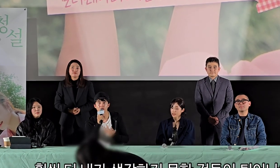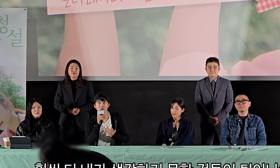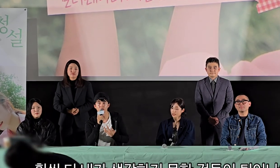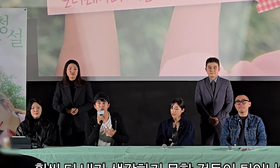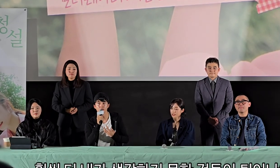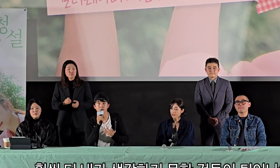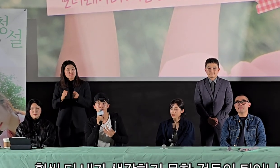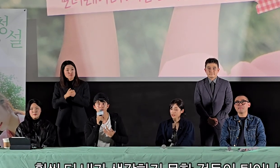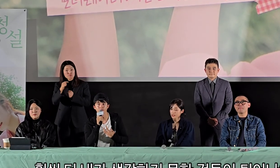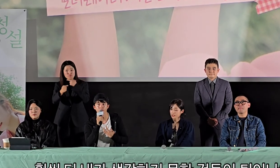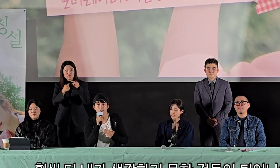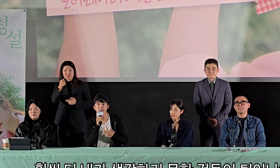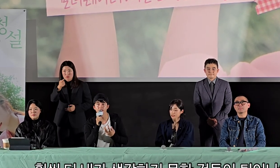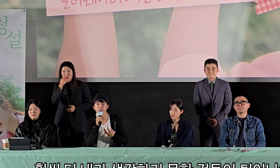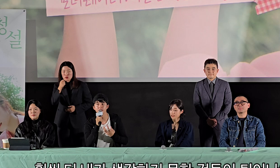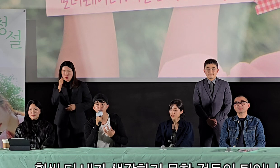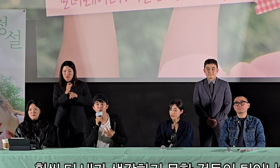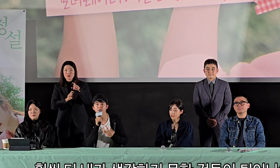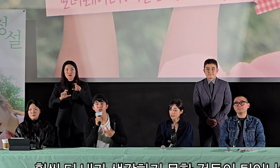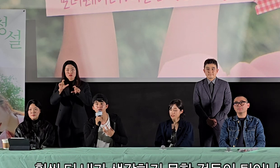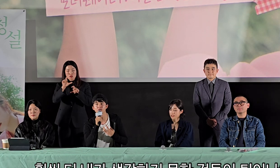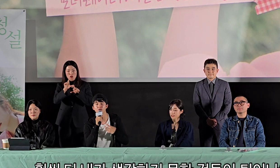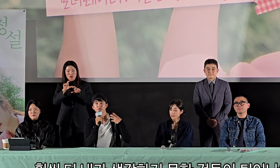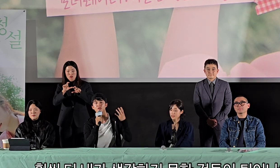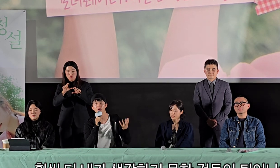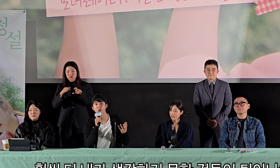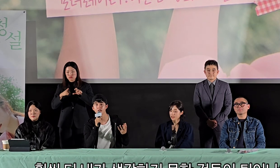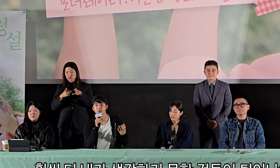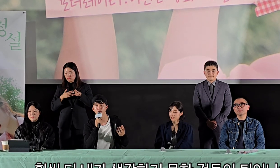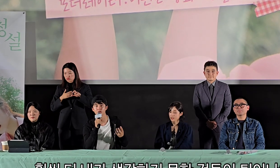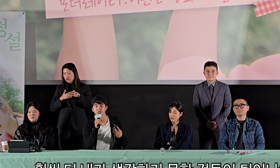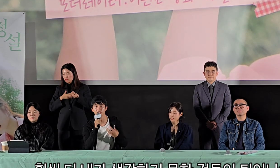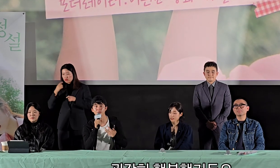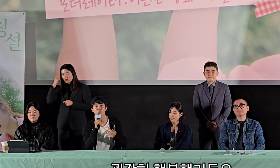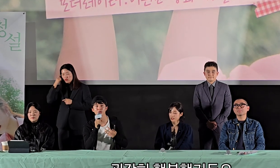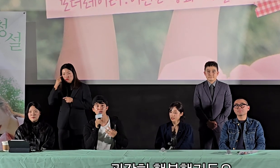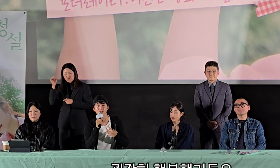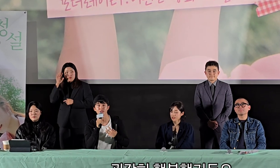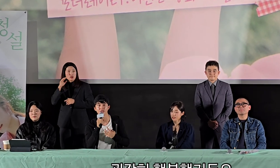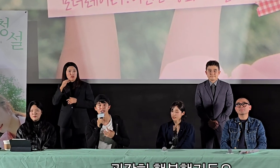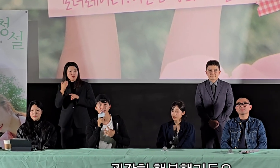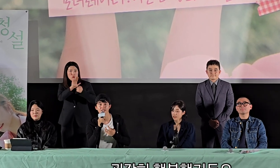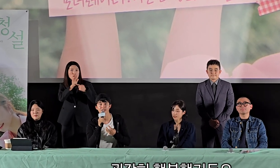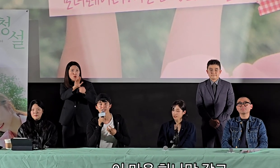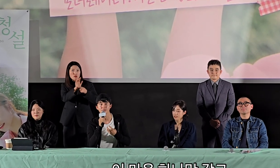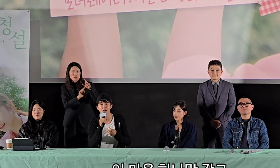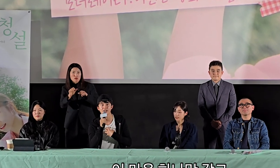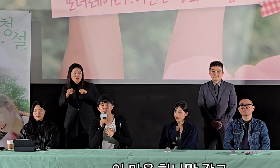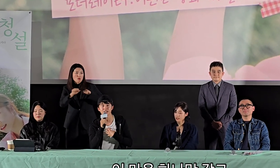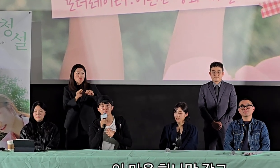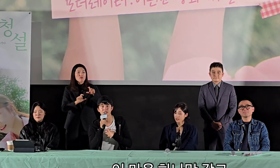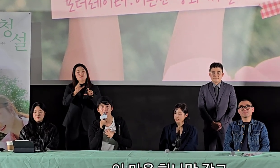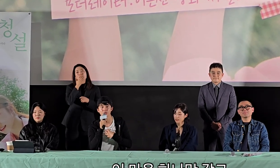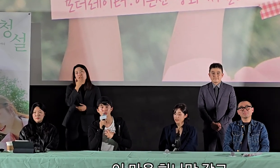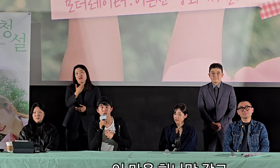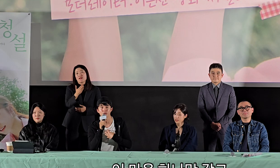much more things that I hadn't thought of came out, and I was very happy. In the process of figuring out